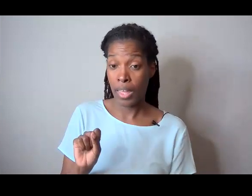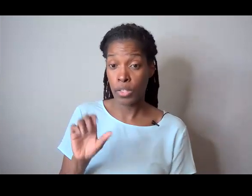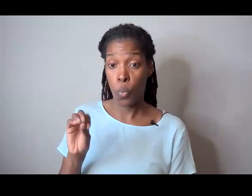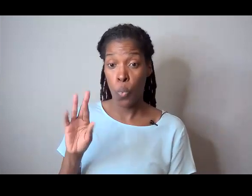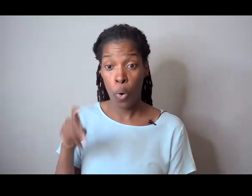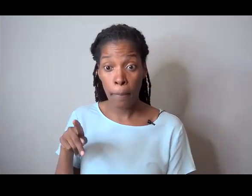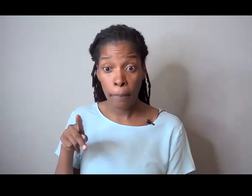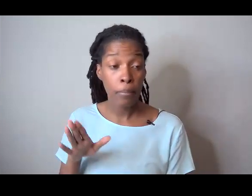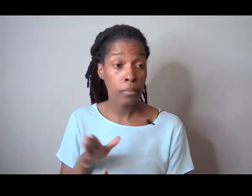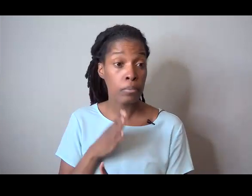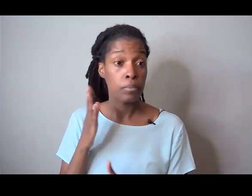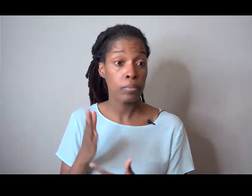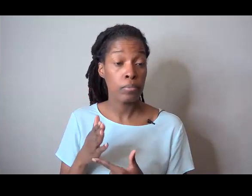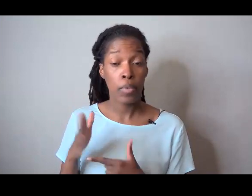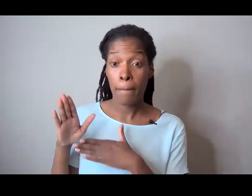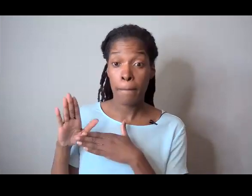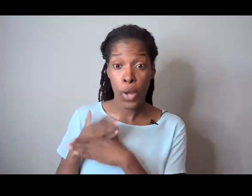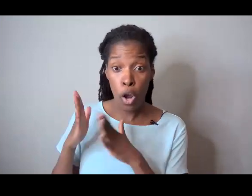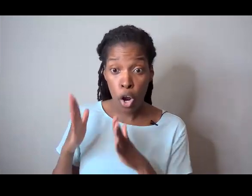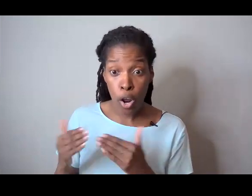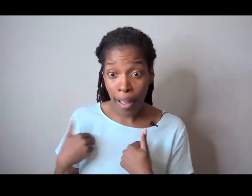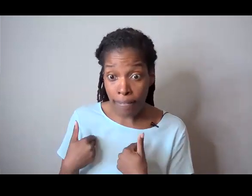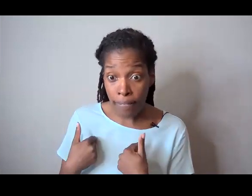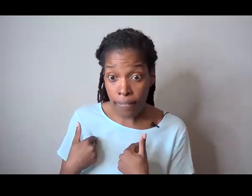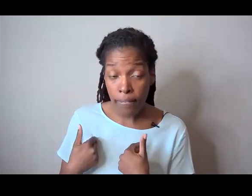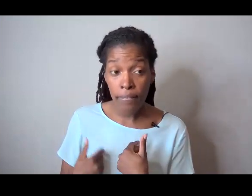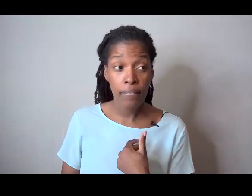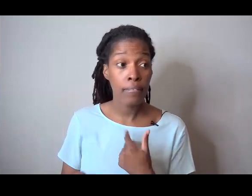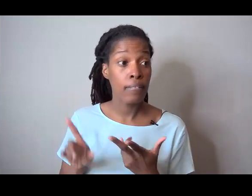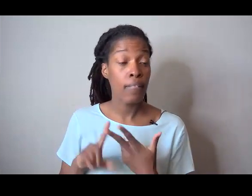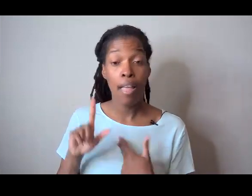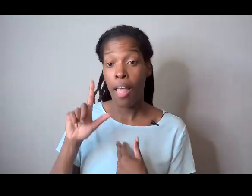Are you a partnership? Do you have a limited liability company?